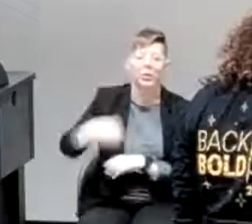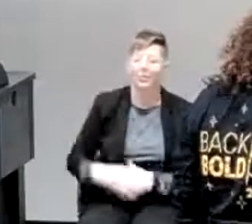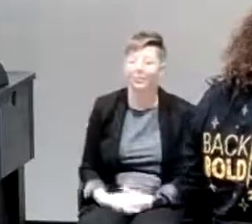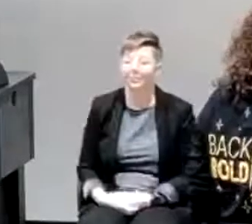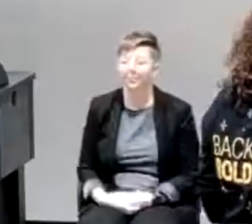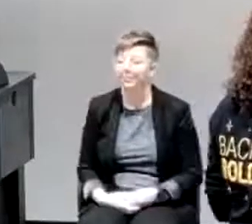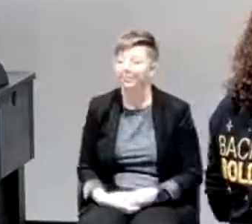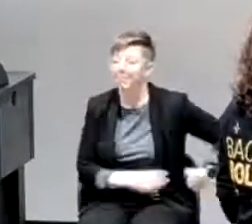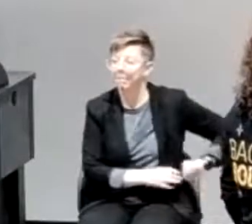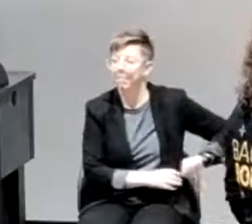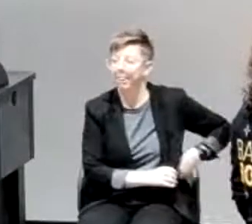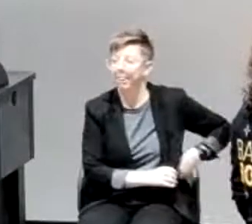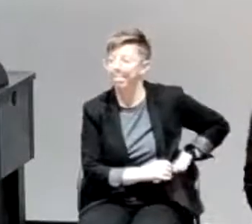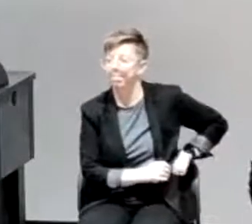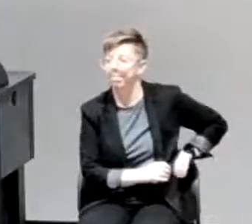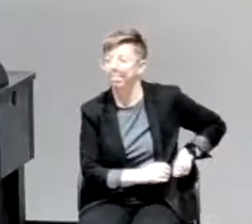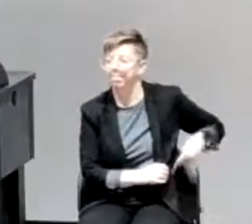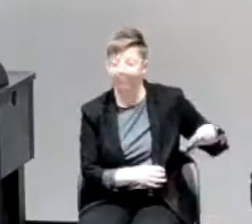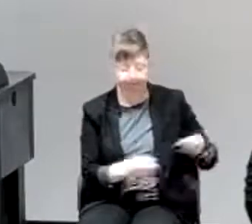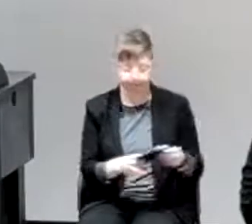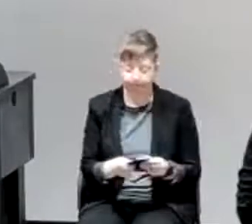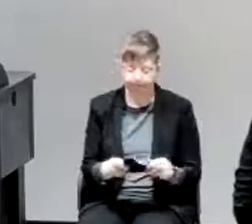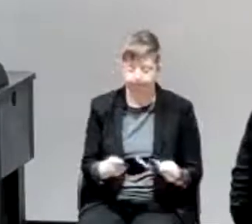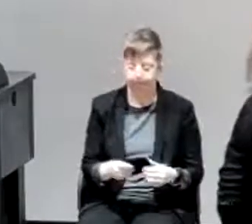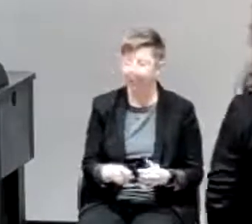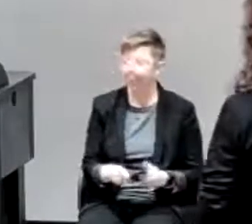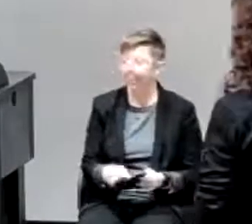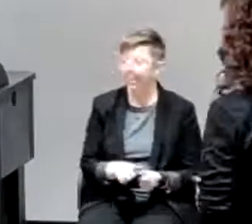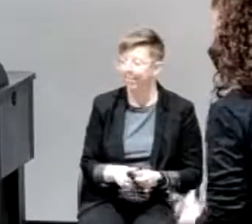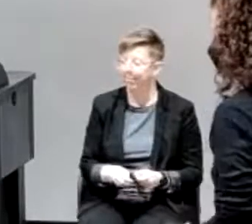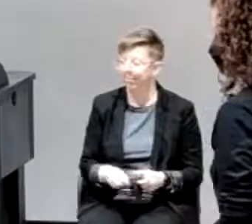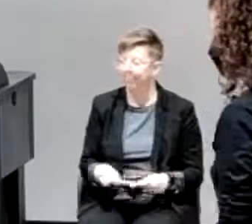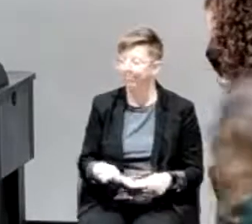Excellence is your biproduct and that is I'll have what they're having. ≫ Thank you all.